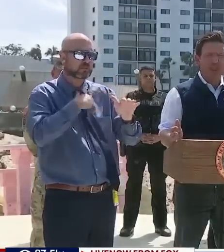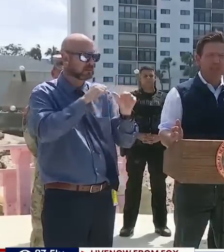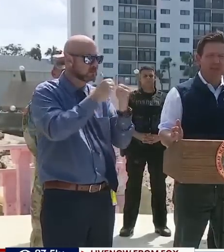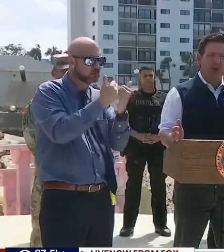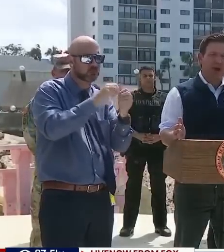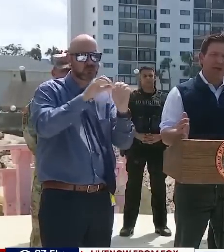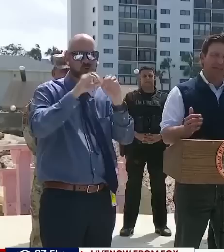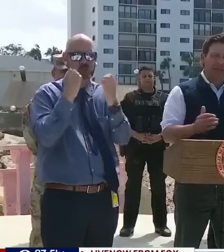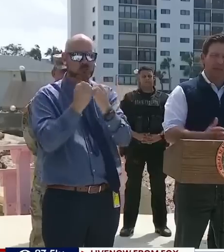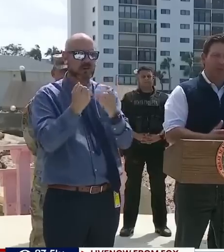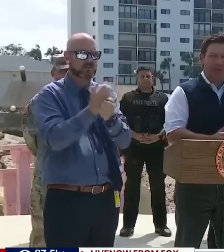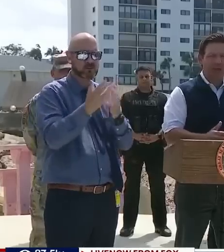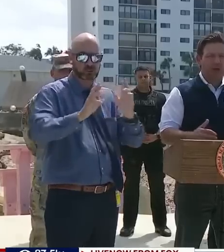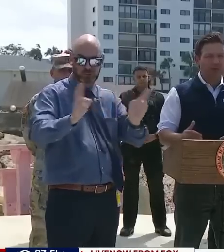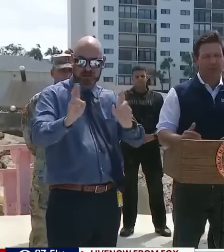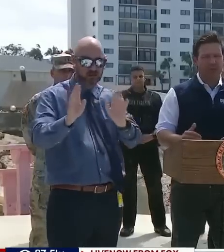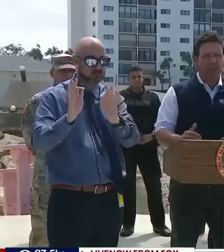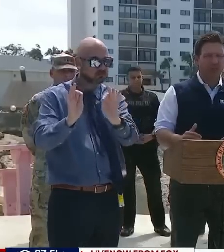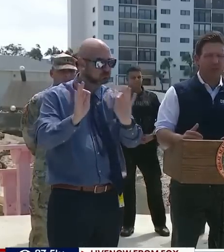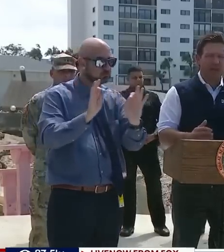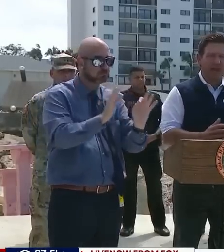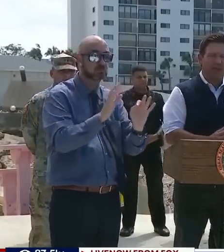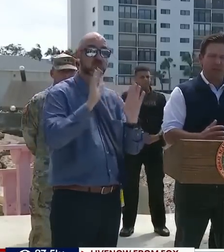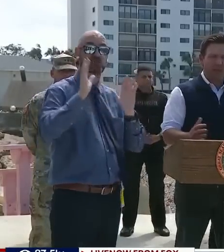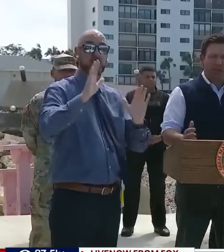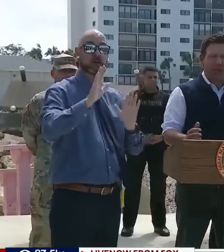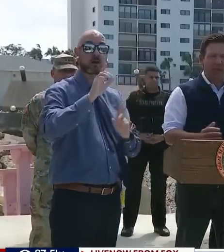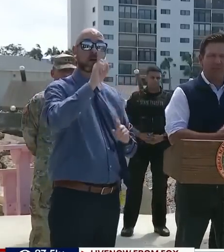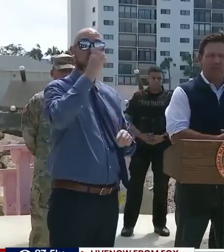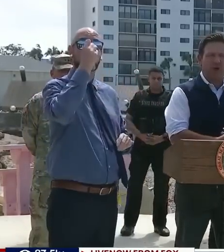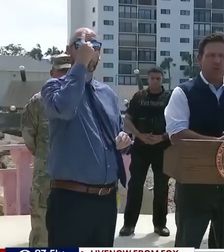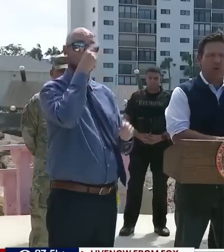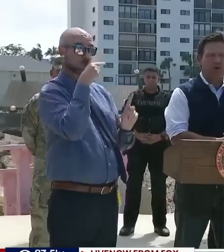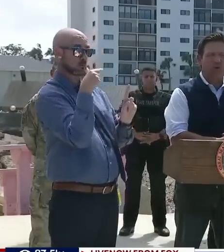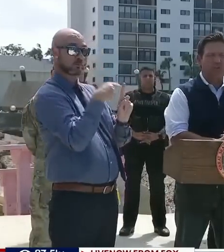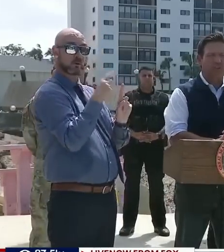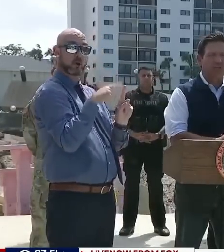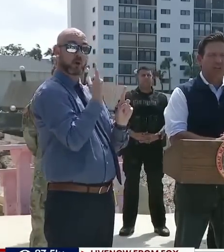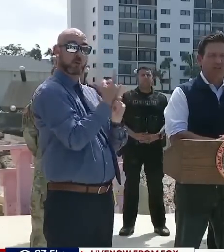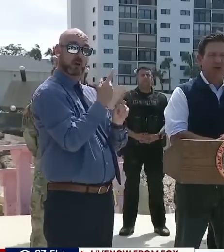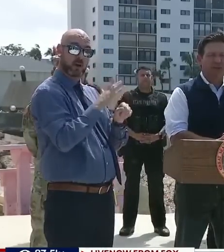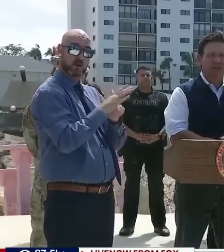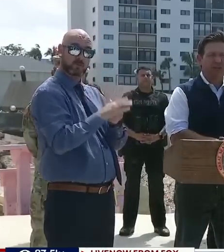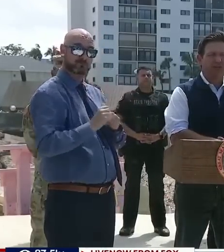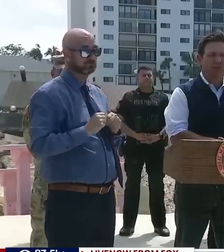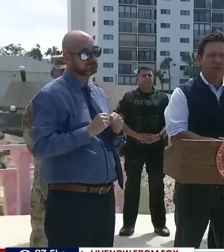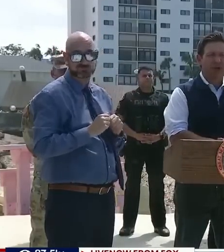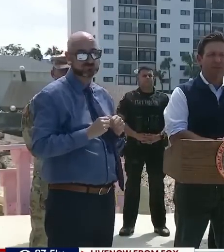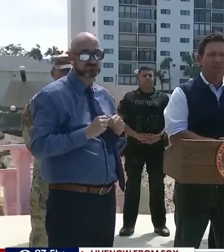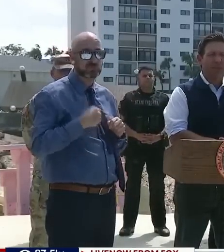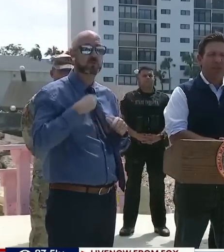And so we take a lot of preparations. by the state. We have the assets and all that. and that's great. but